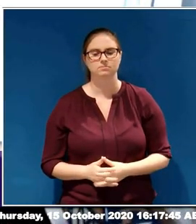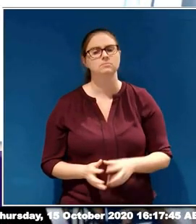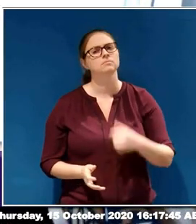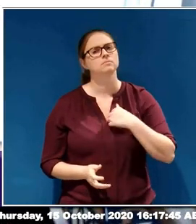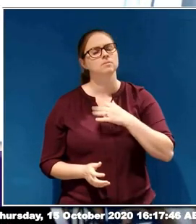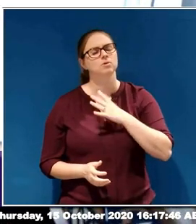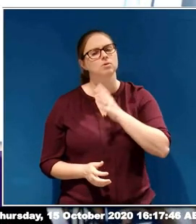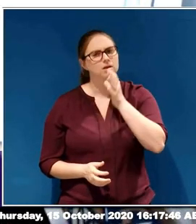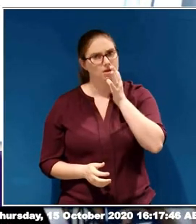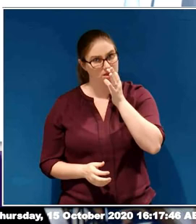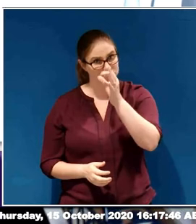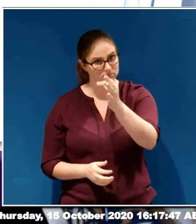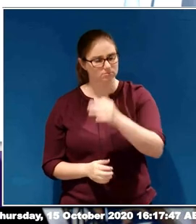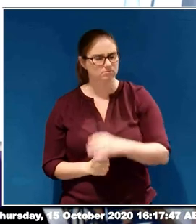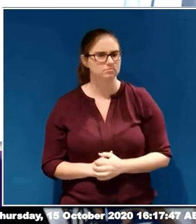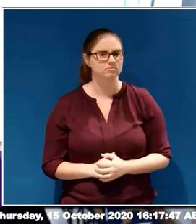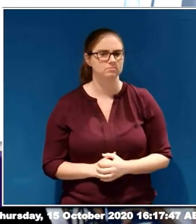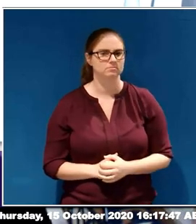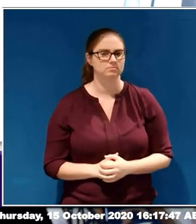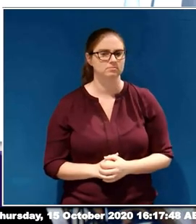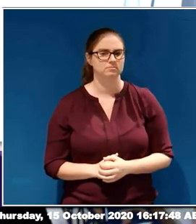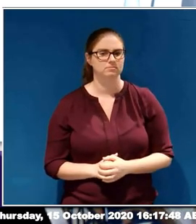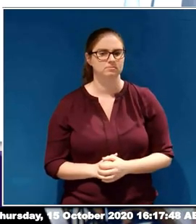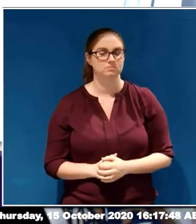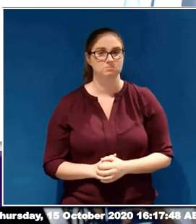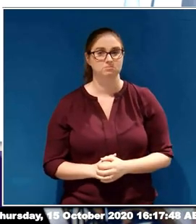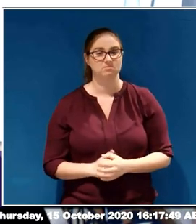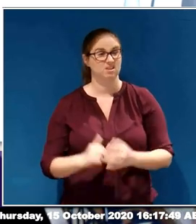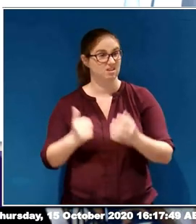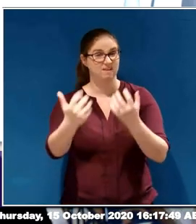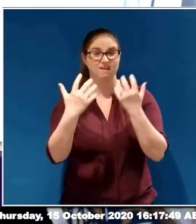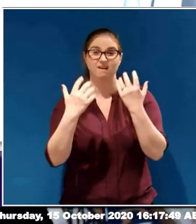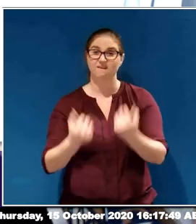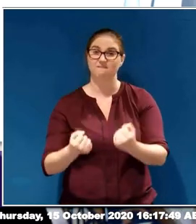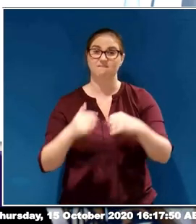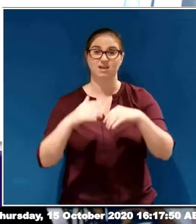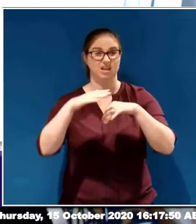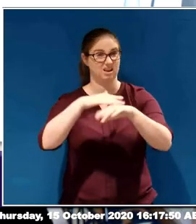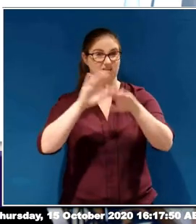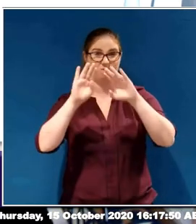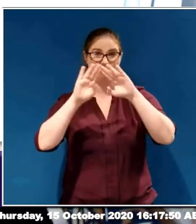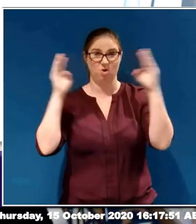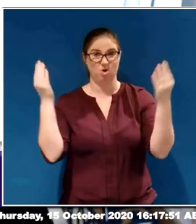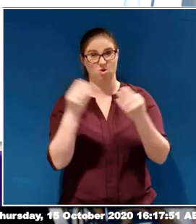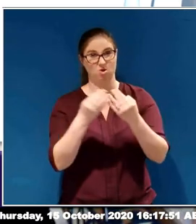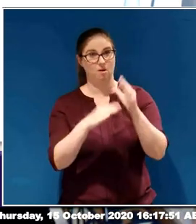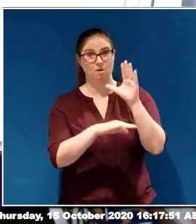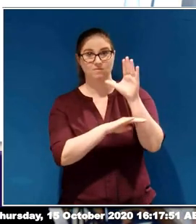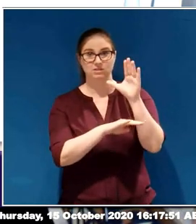that you know of internationally where suspensions and exclusions mean that